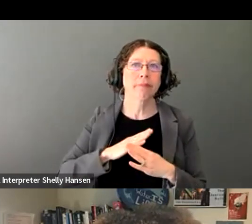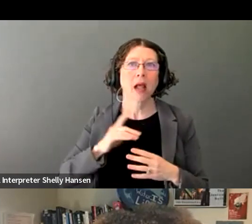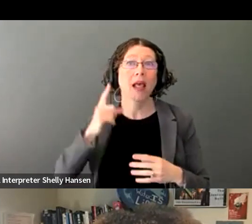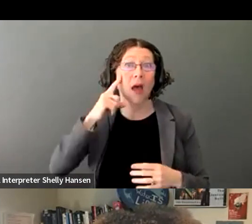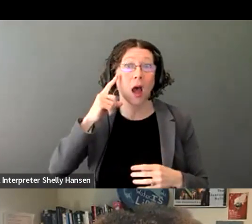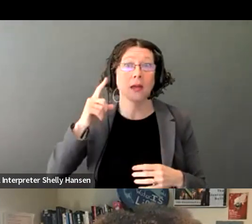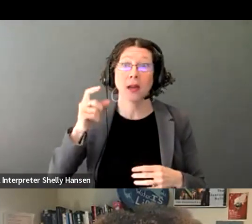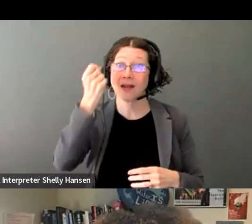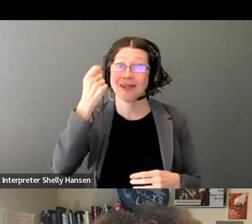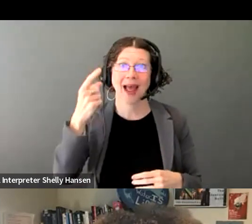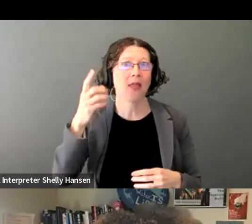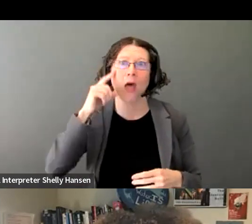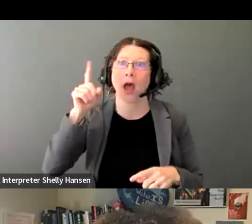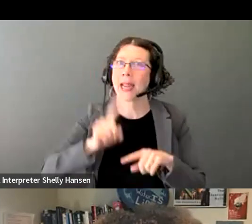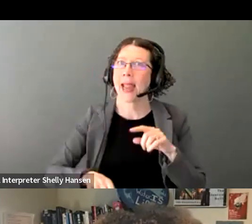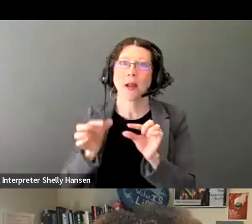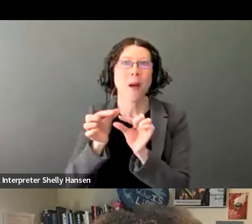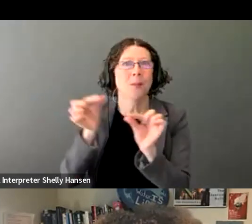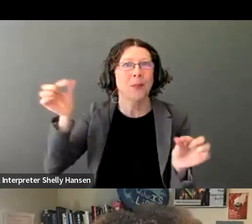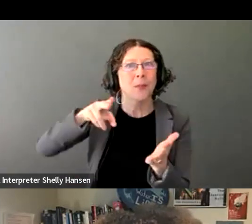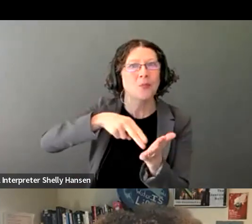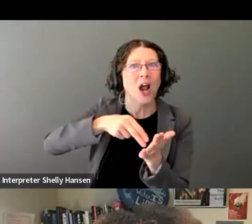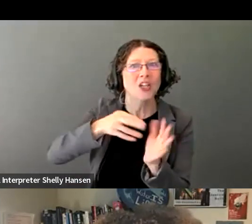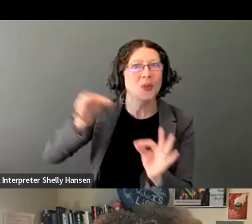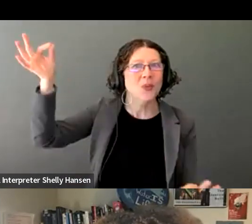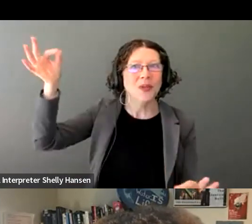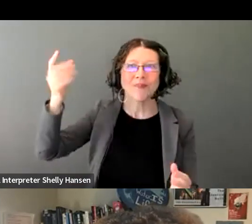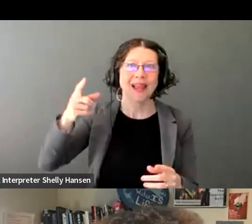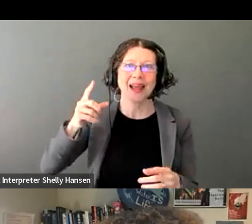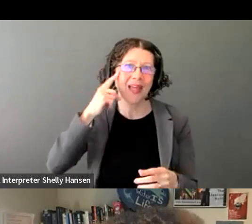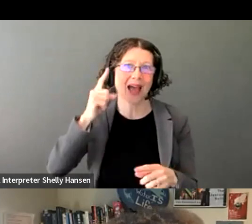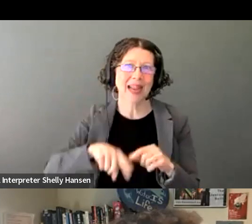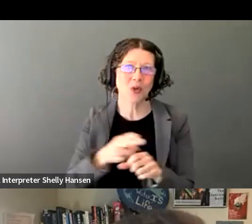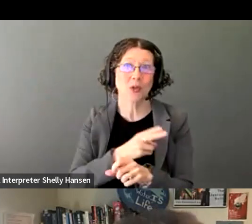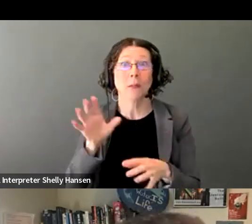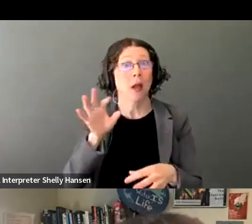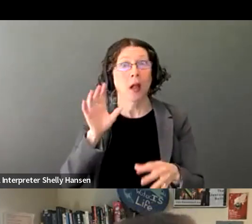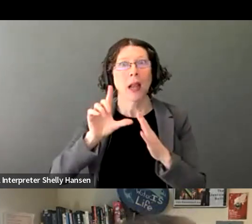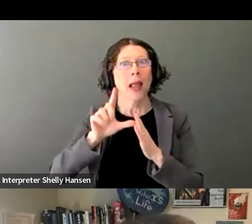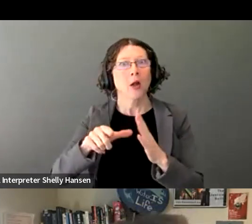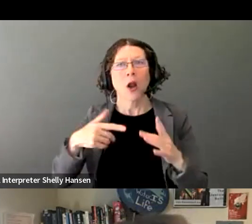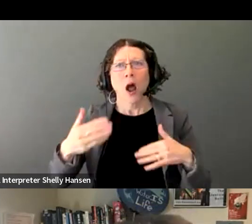I came back by learning with alcohol inks, with hair dryer, and cotton swabs which as